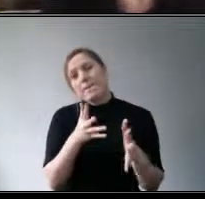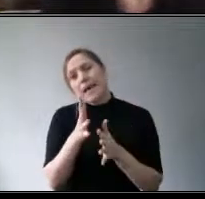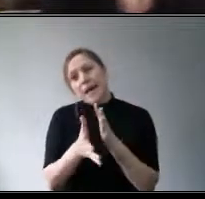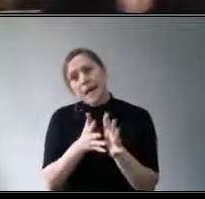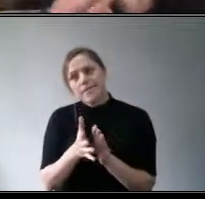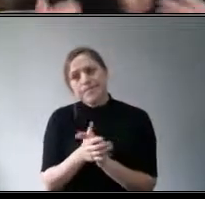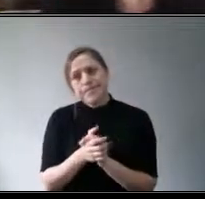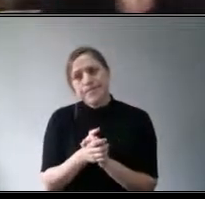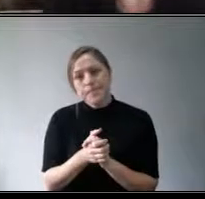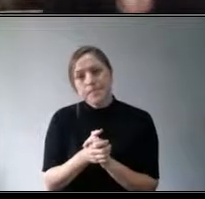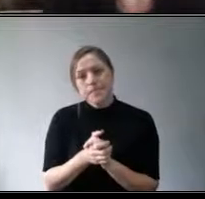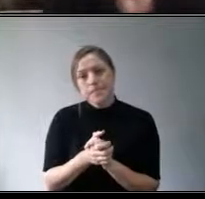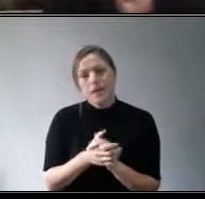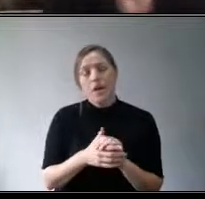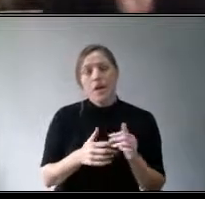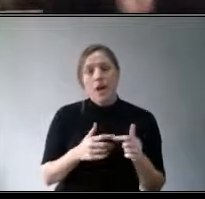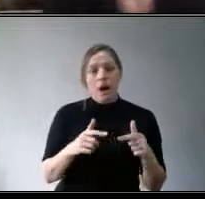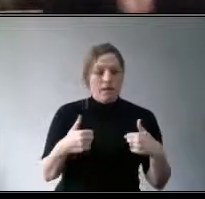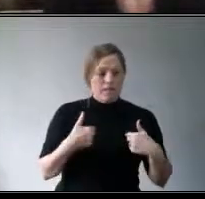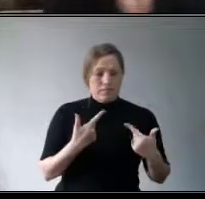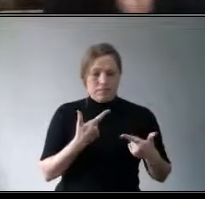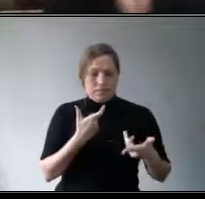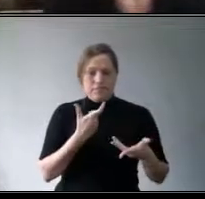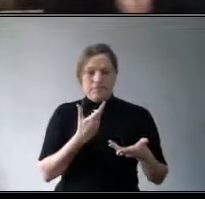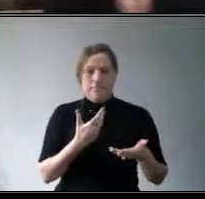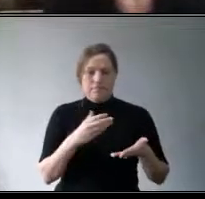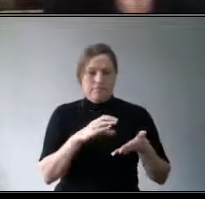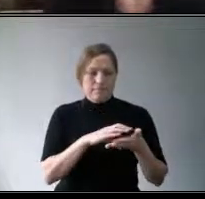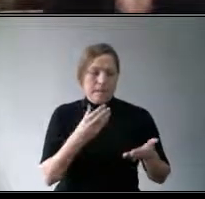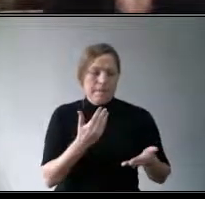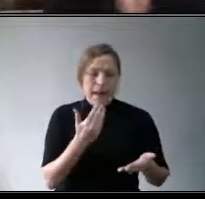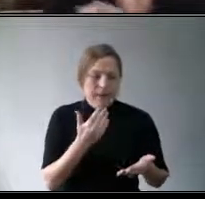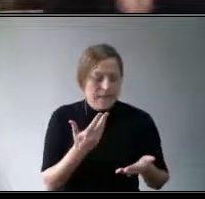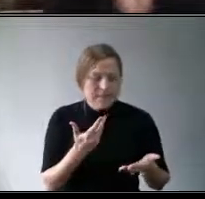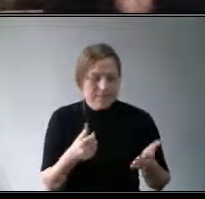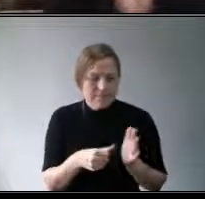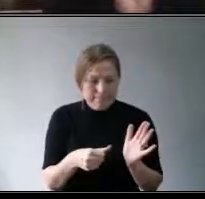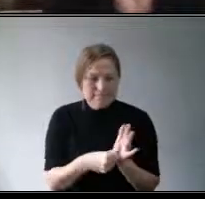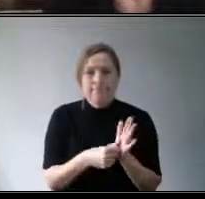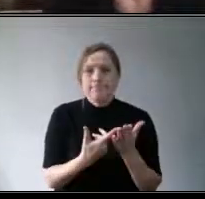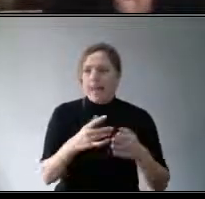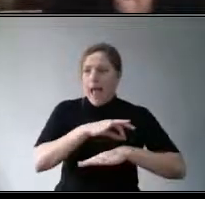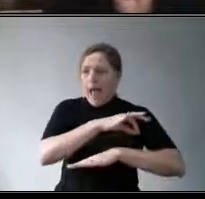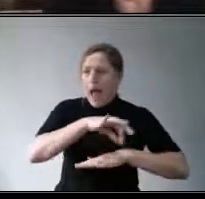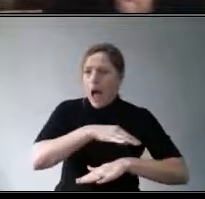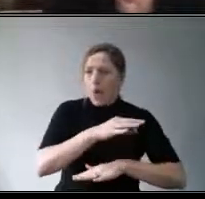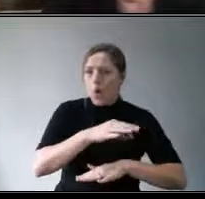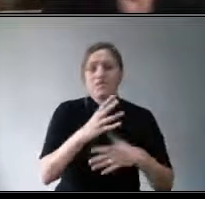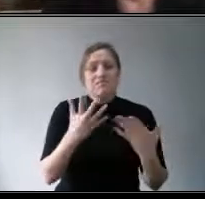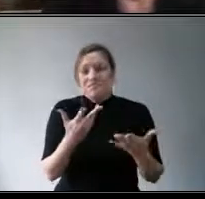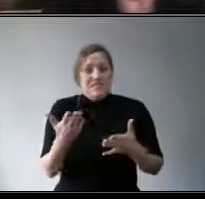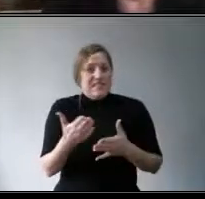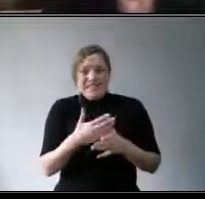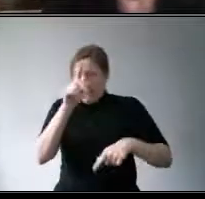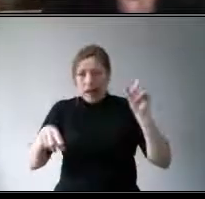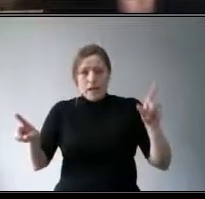we've got to pay you in terms of hours worked each internship can be up to 120 hours now that might